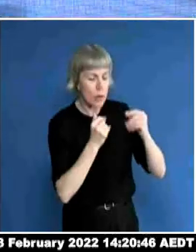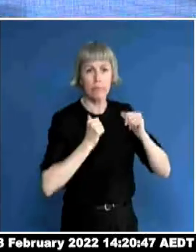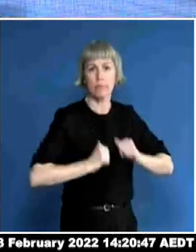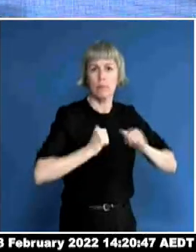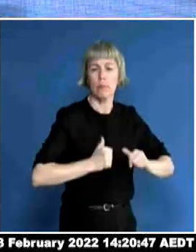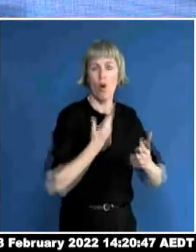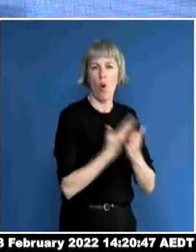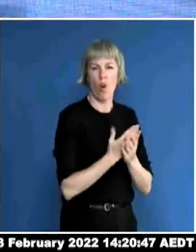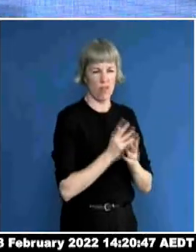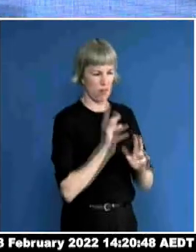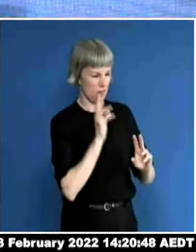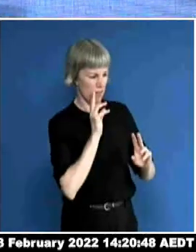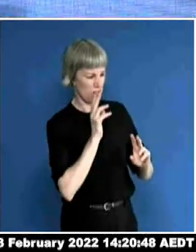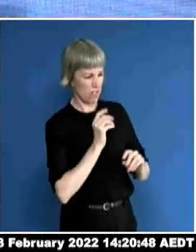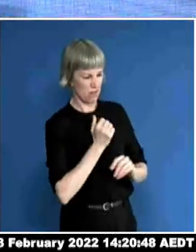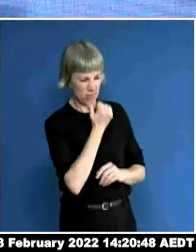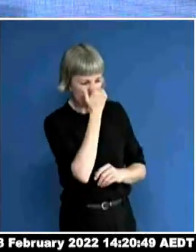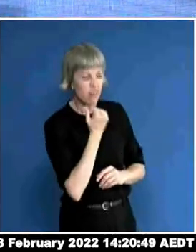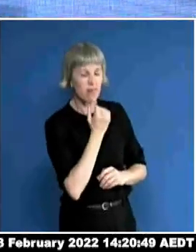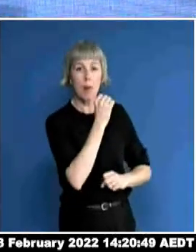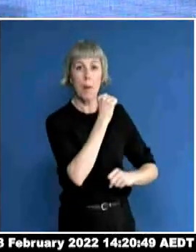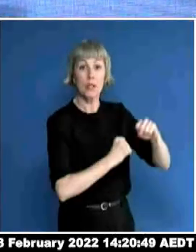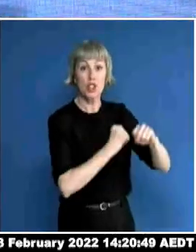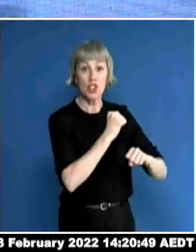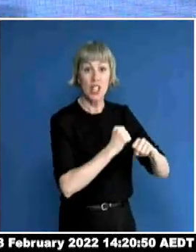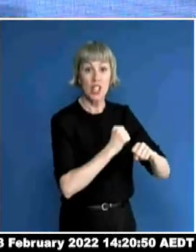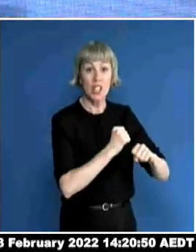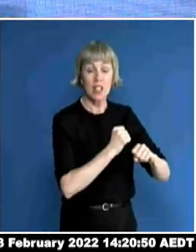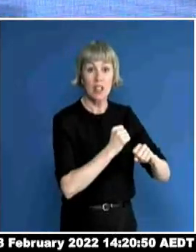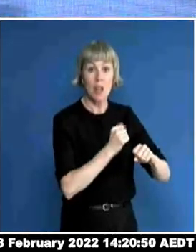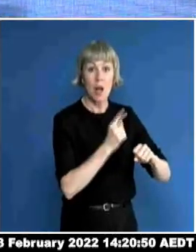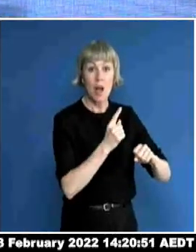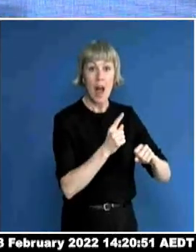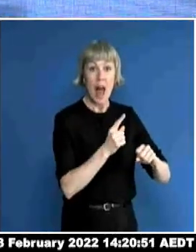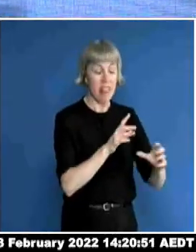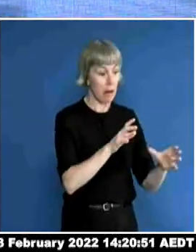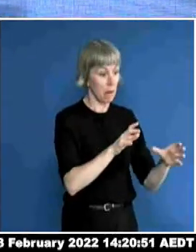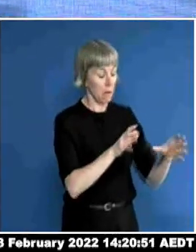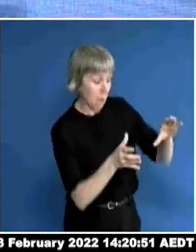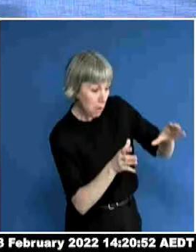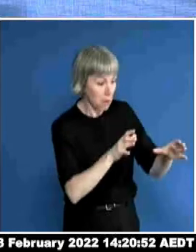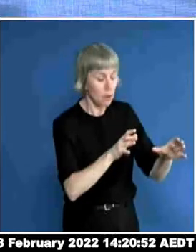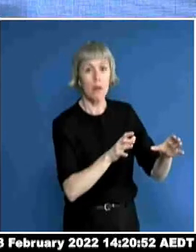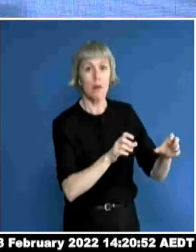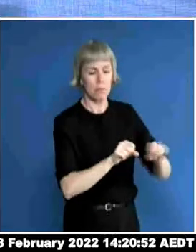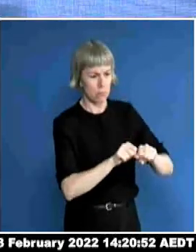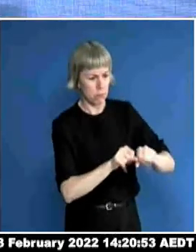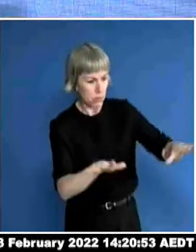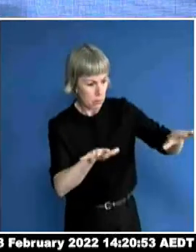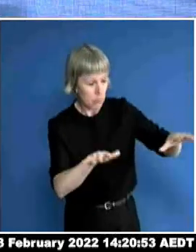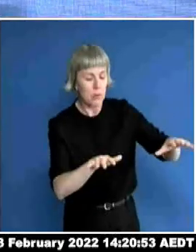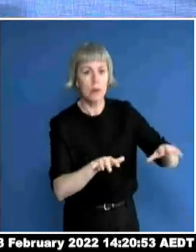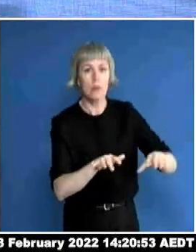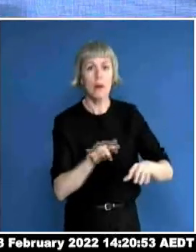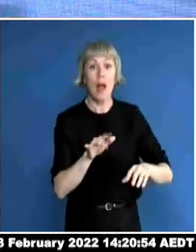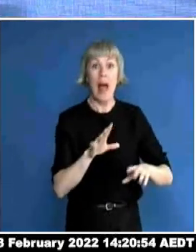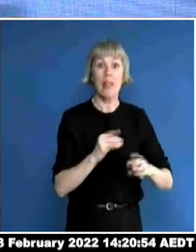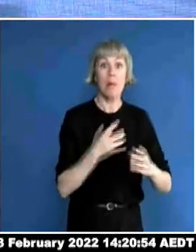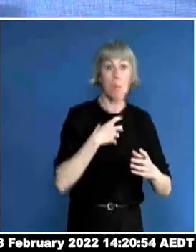and it slips, and then you've got more participants coming in and - yeah, you needed